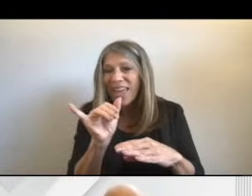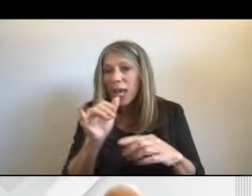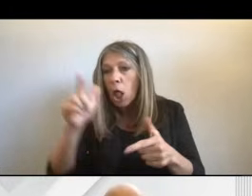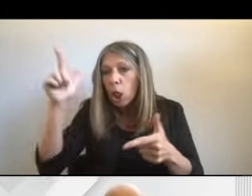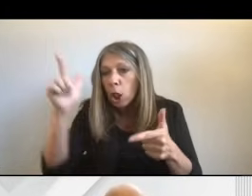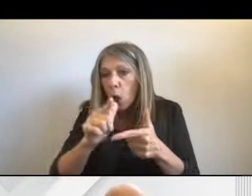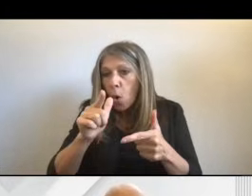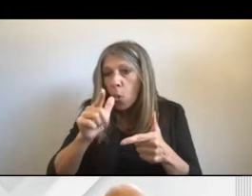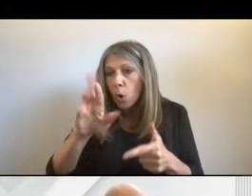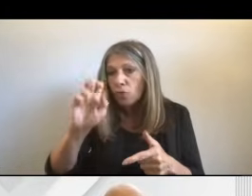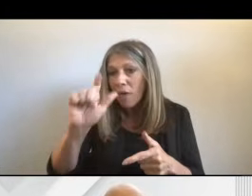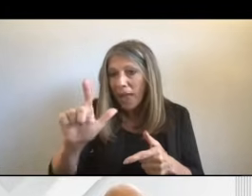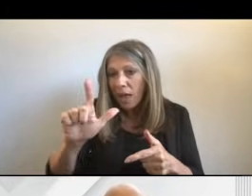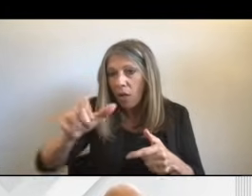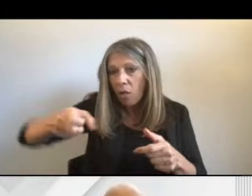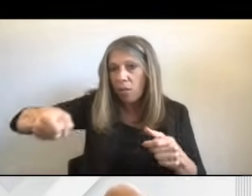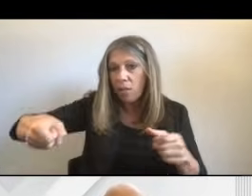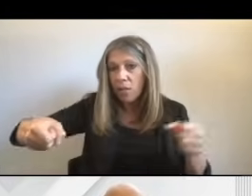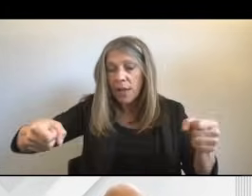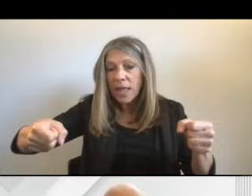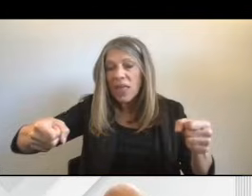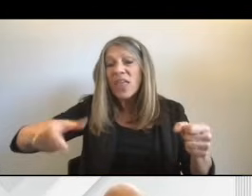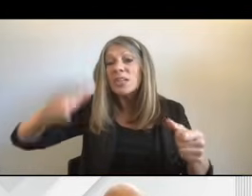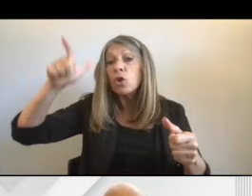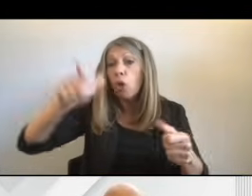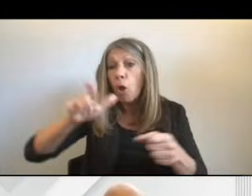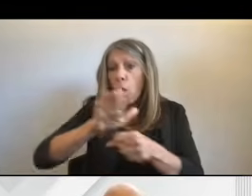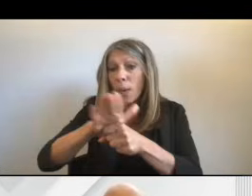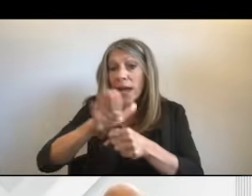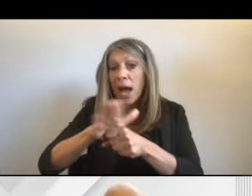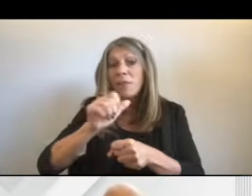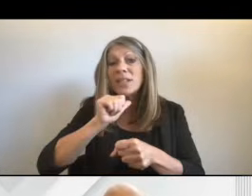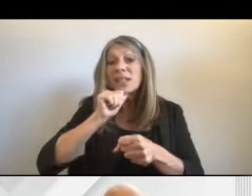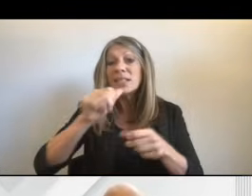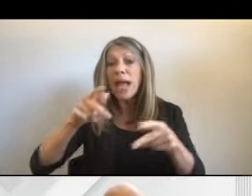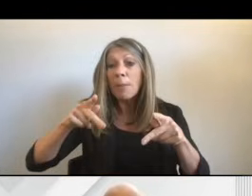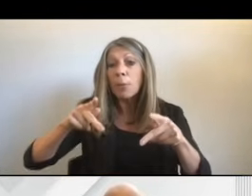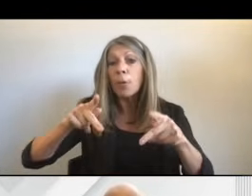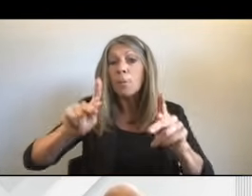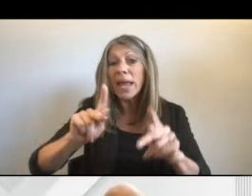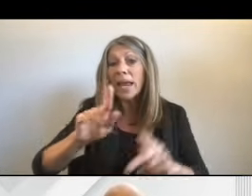your handrail that is low enough that it doesn't permit a 4 inch sphere to